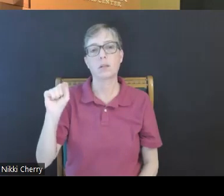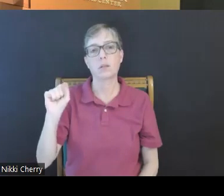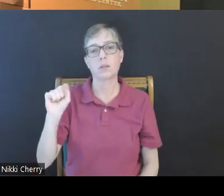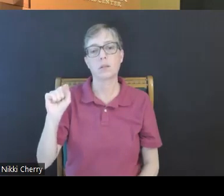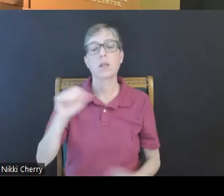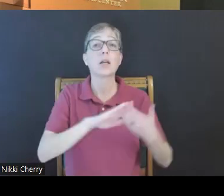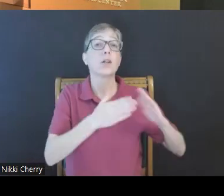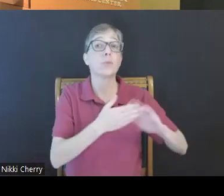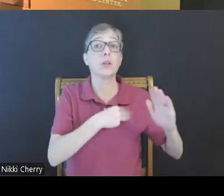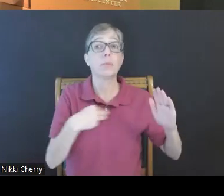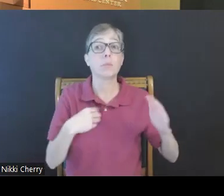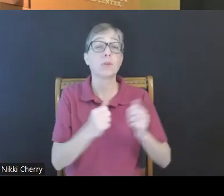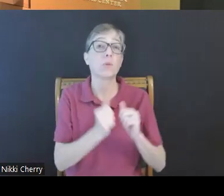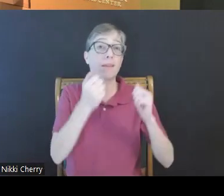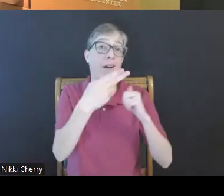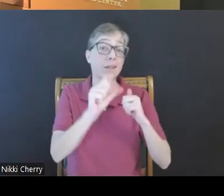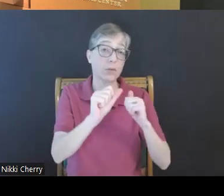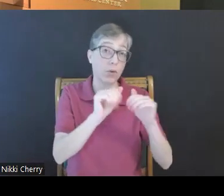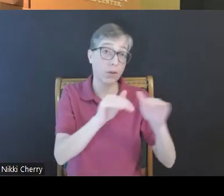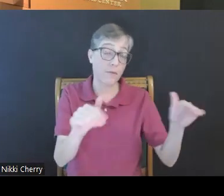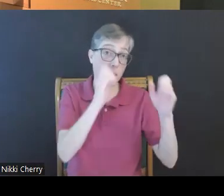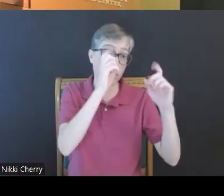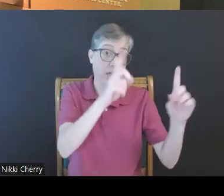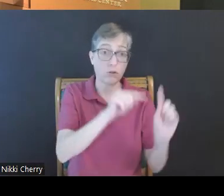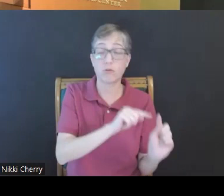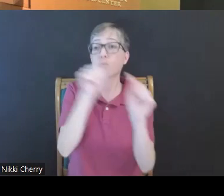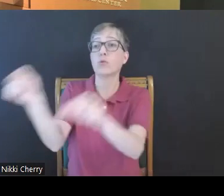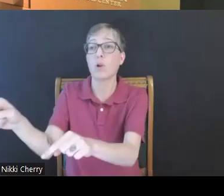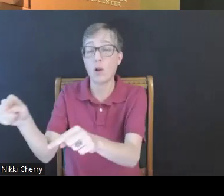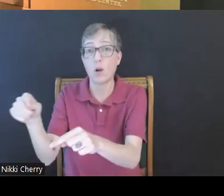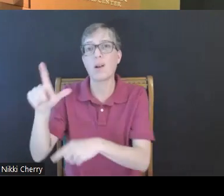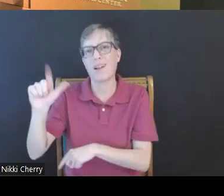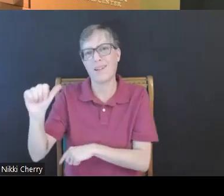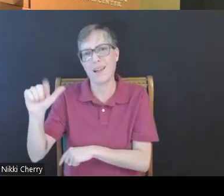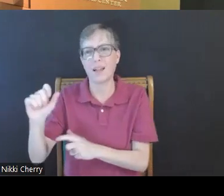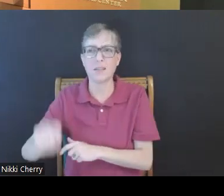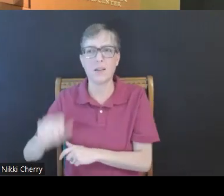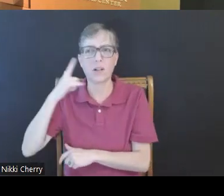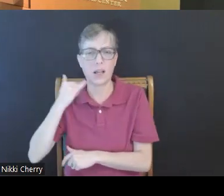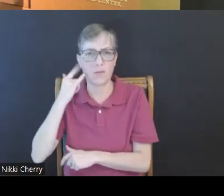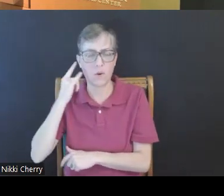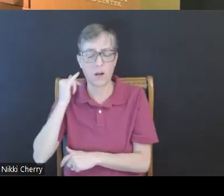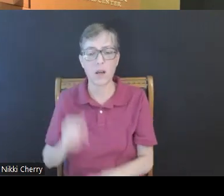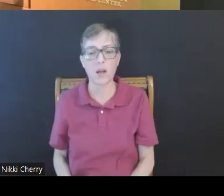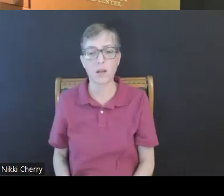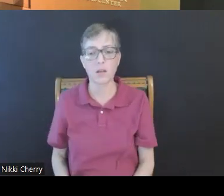to go and see patients in the Inland Empire in LA in Southern California uh mostly fairly poor